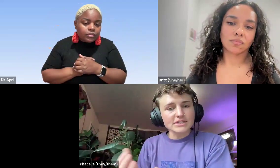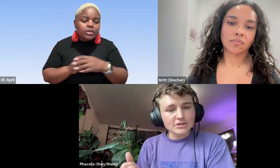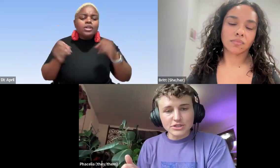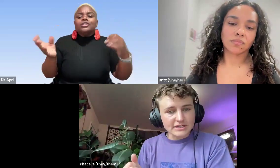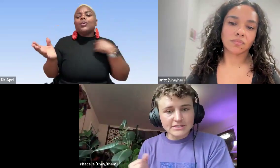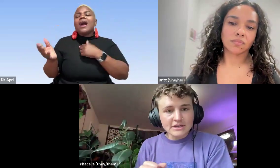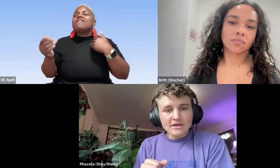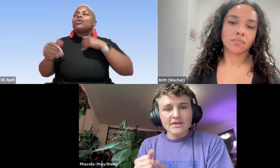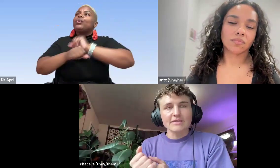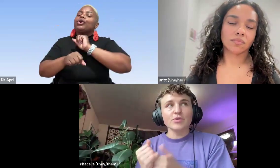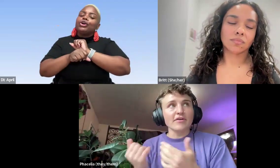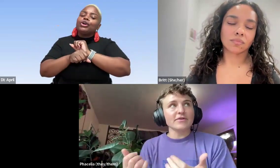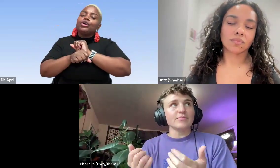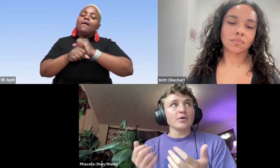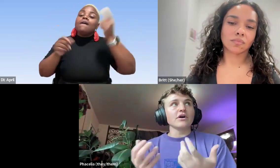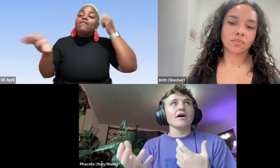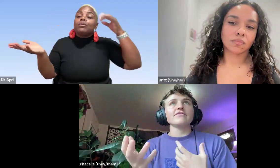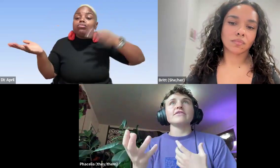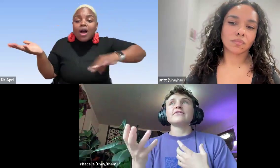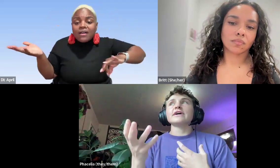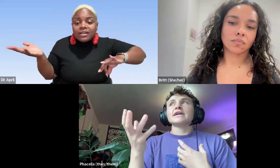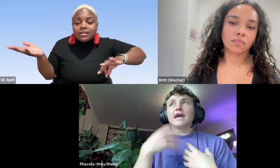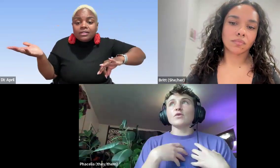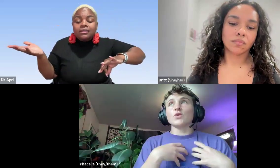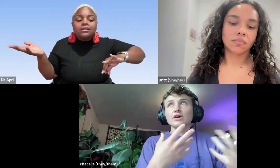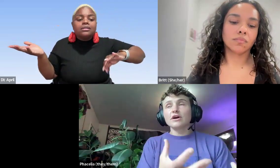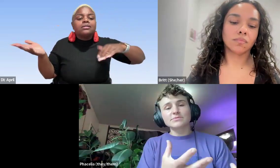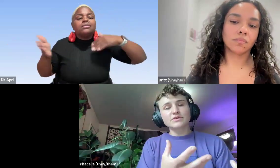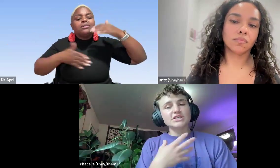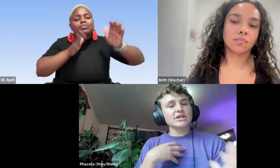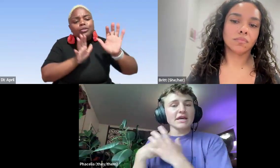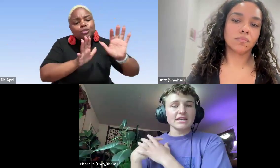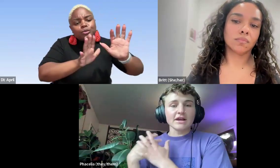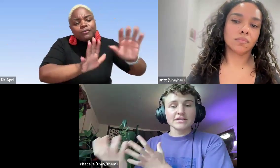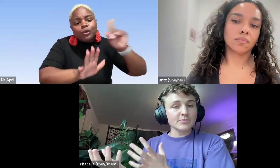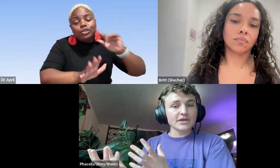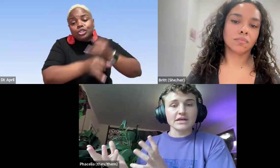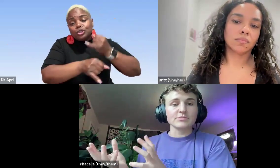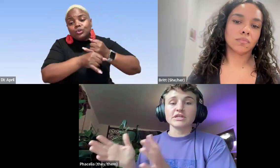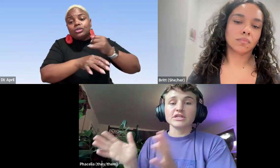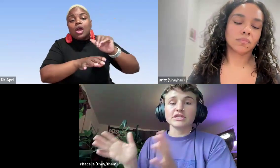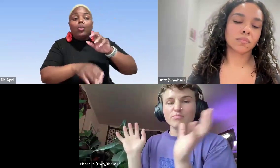institutions that profit both off of care worker exploitation and care recipient exploitation.